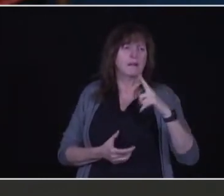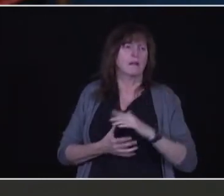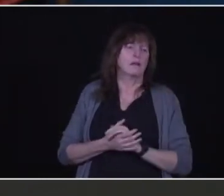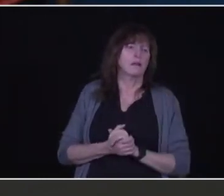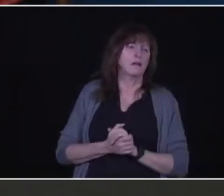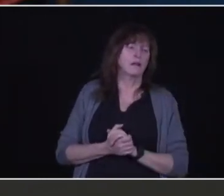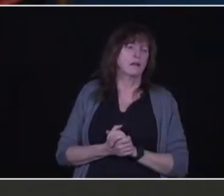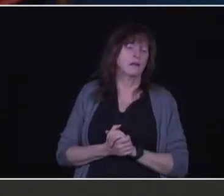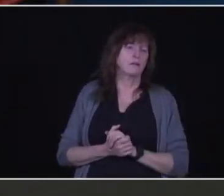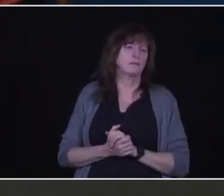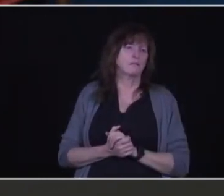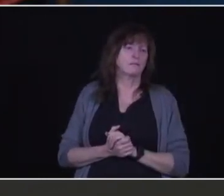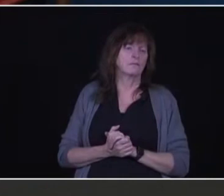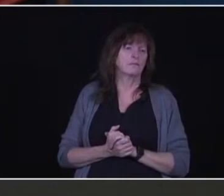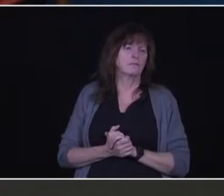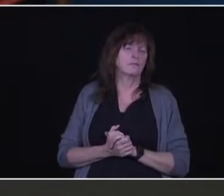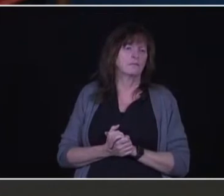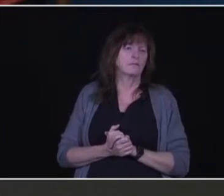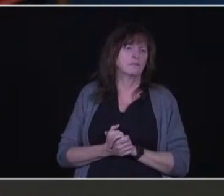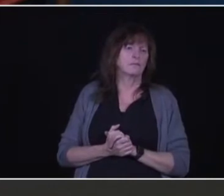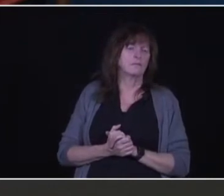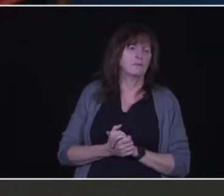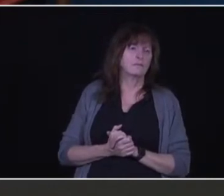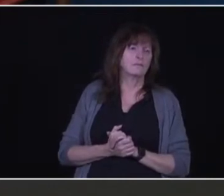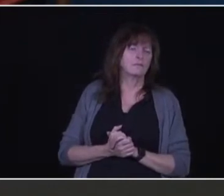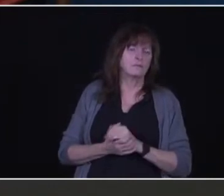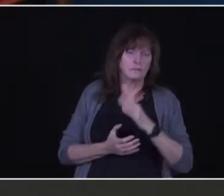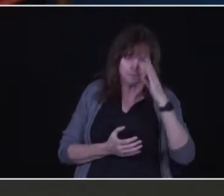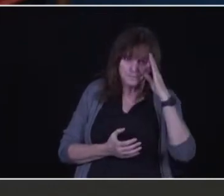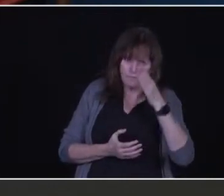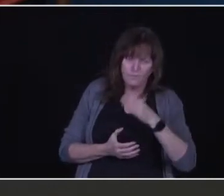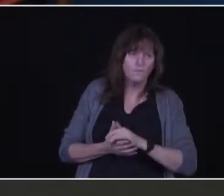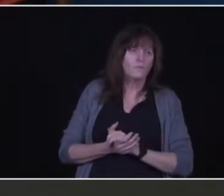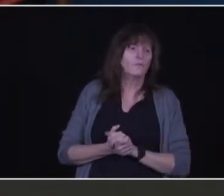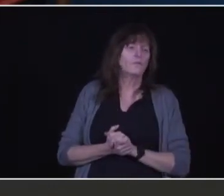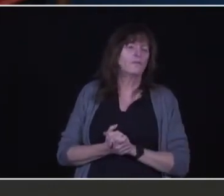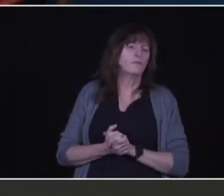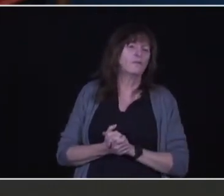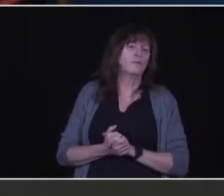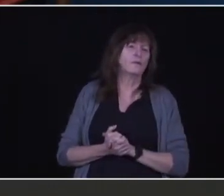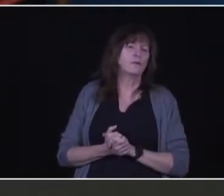Last question. From Janice Dixon at the Globe and Mail, please go ahead.